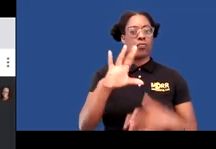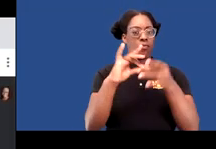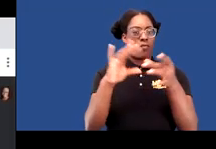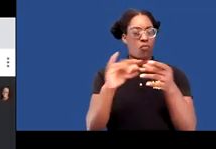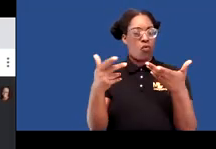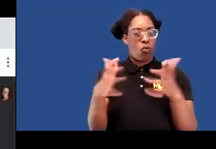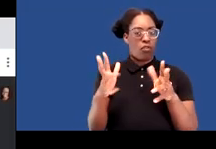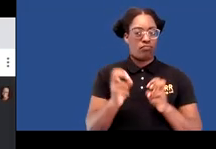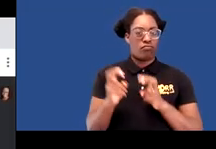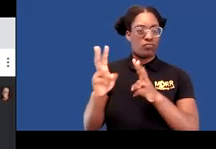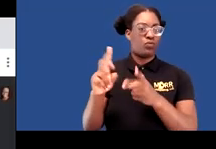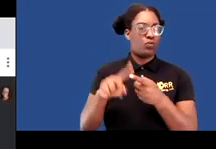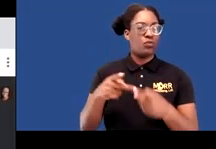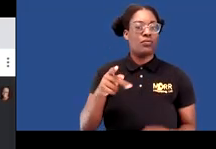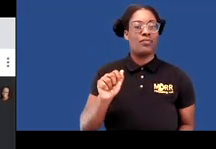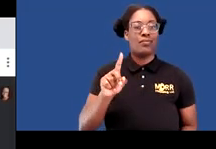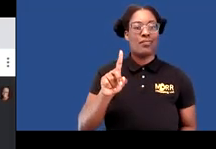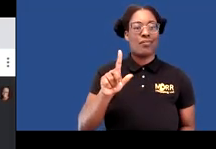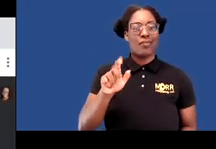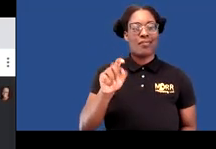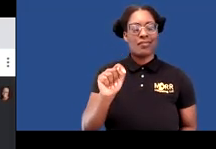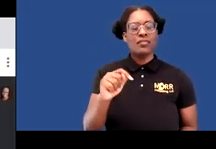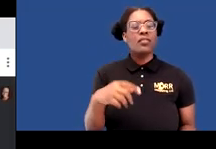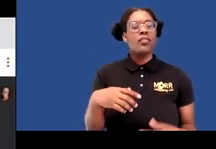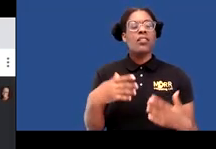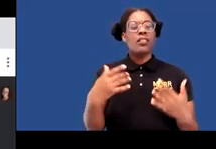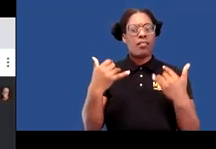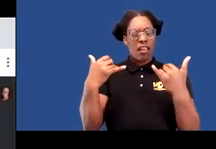I invite you to think now about steps